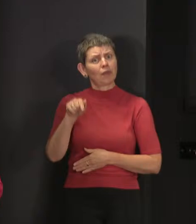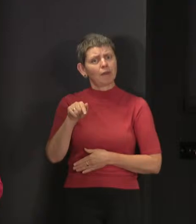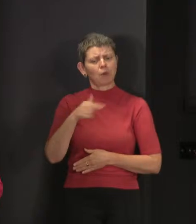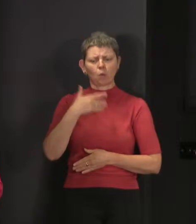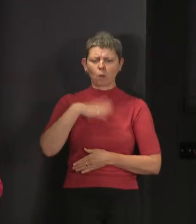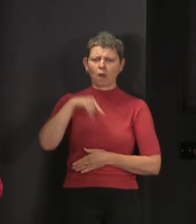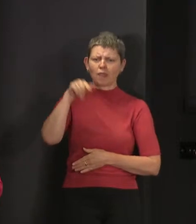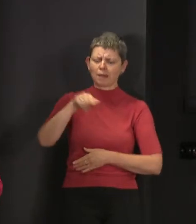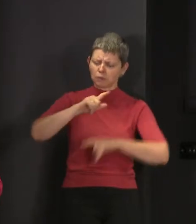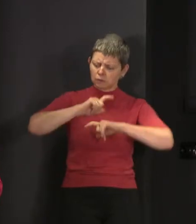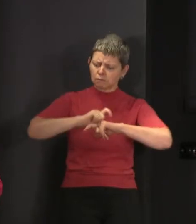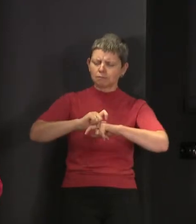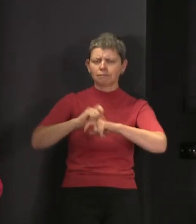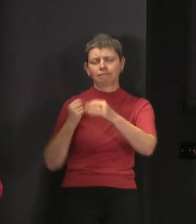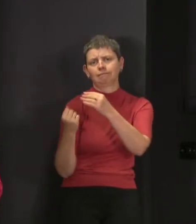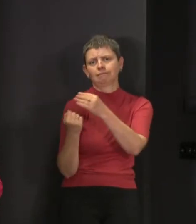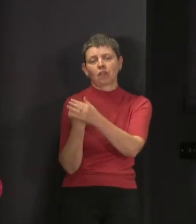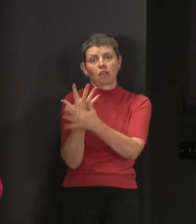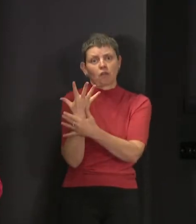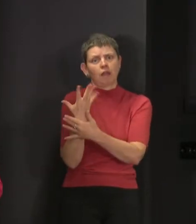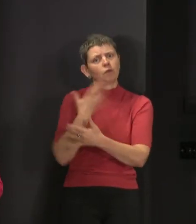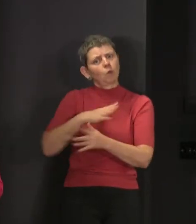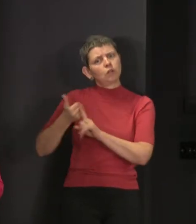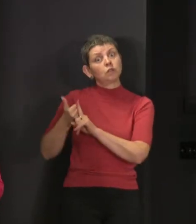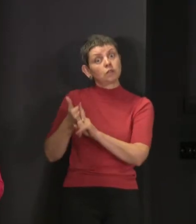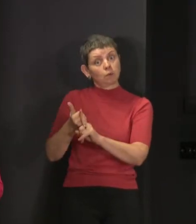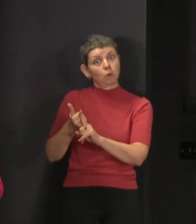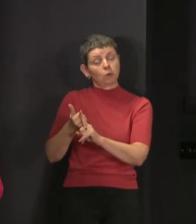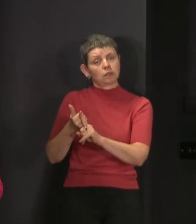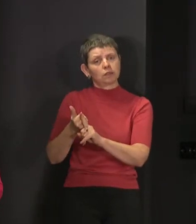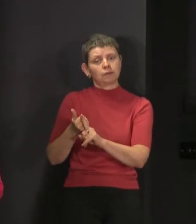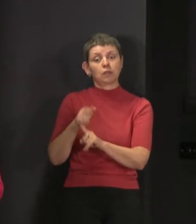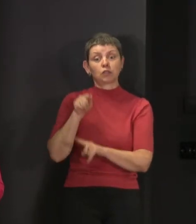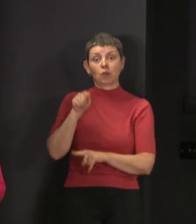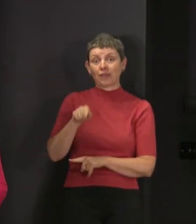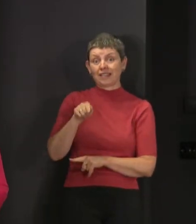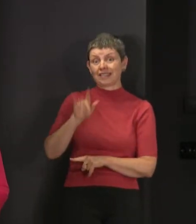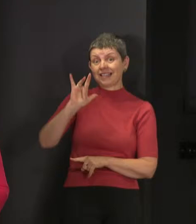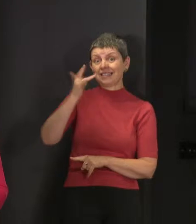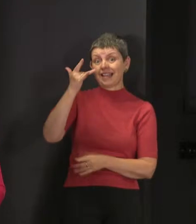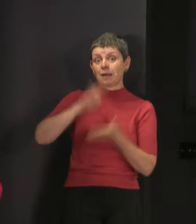thrive and we want to support them. This new dedicated £10 million fund for